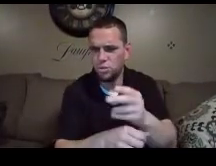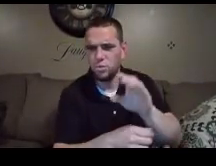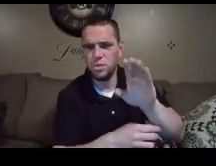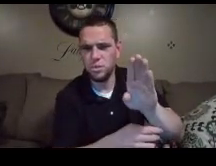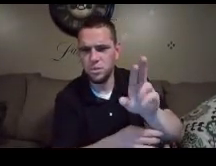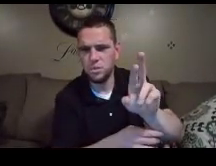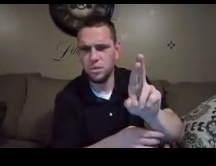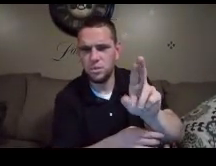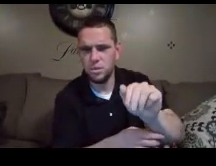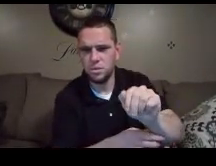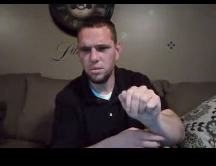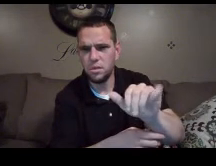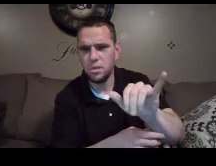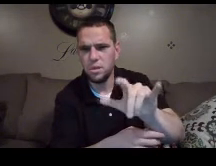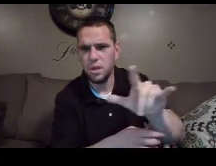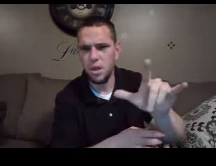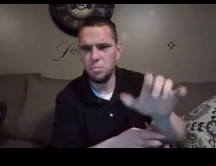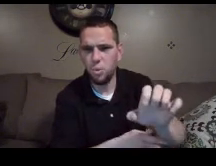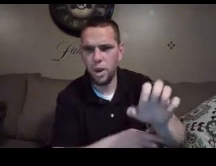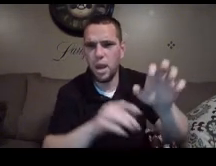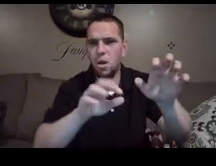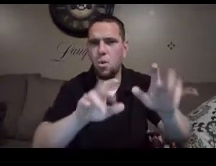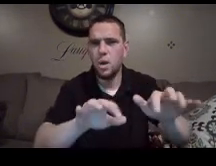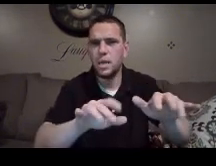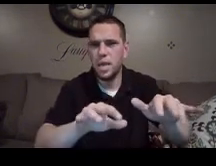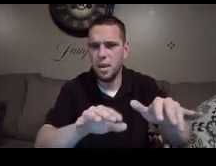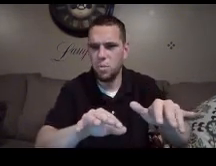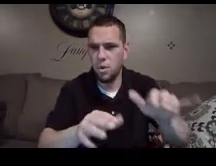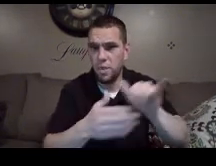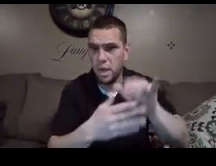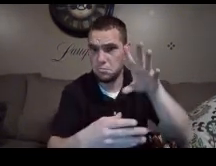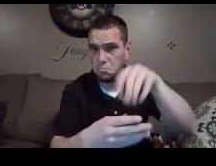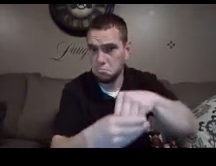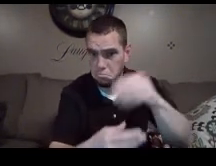And it's included in this because a braille keyboard might be an accommodation that an